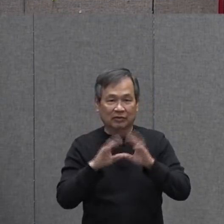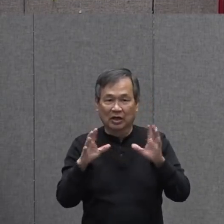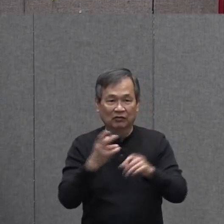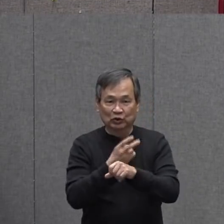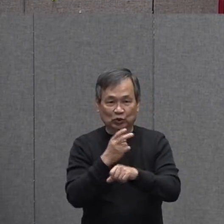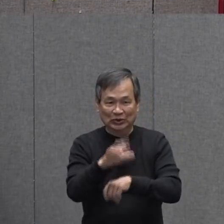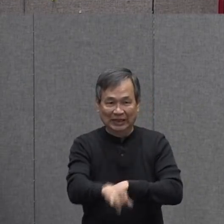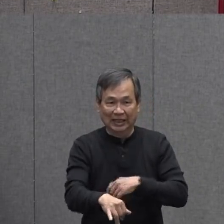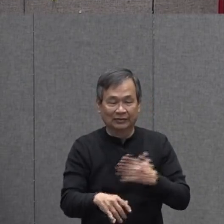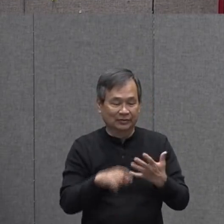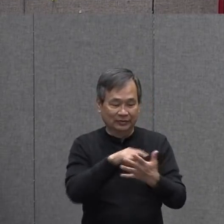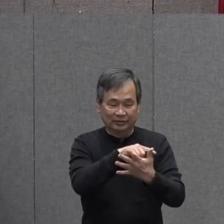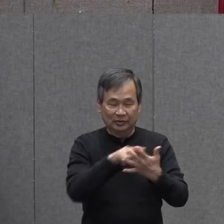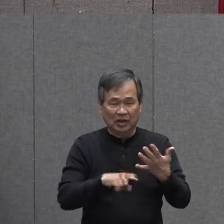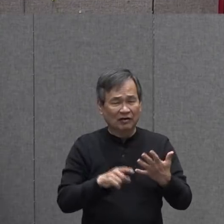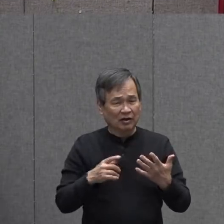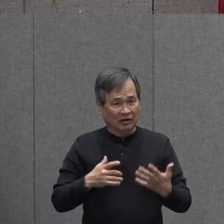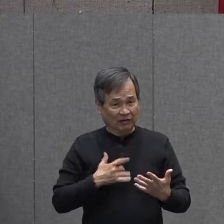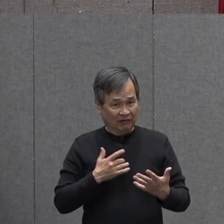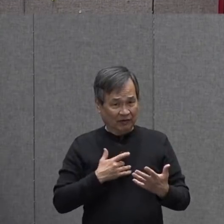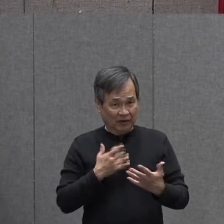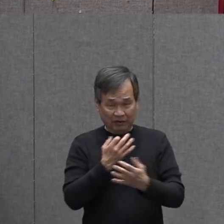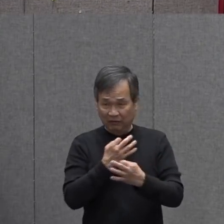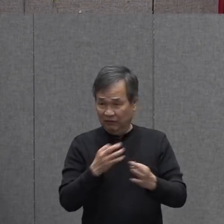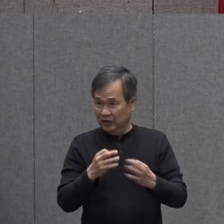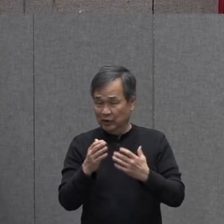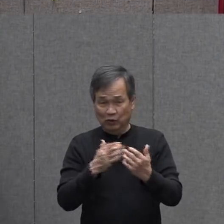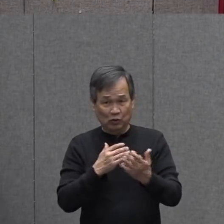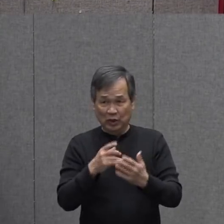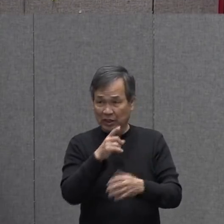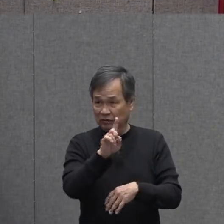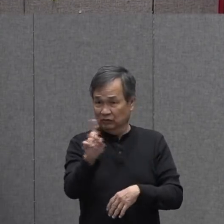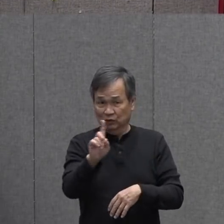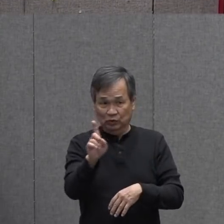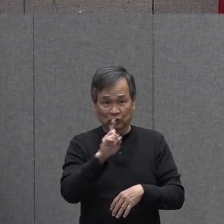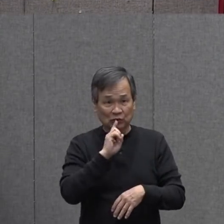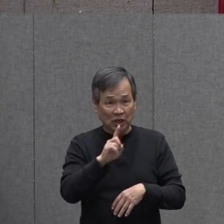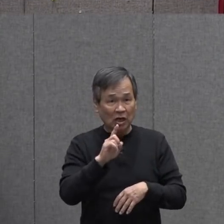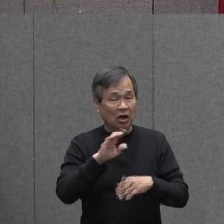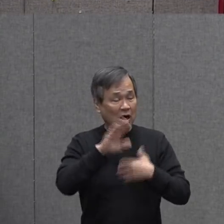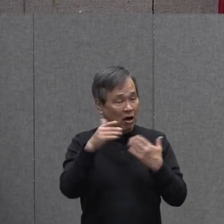But again, feel free to use, wherever you are, all of your senses all of the time.